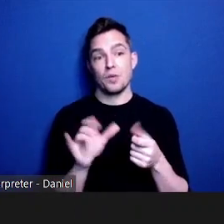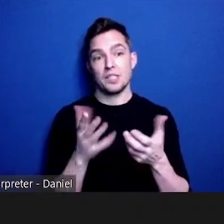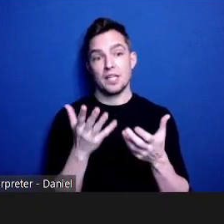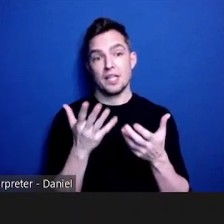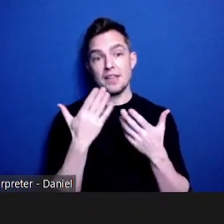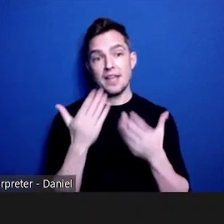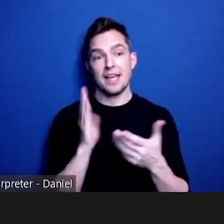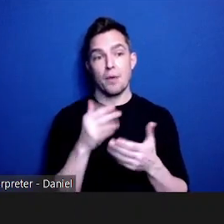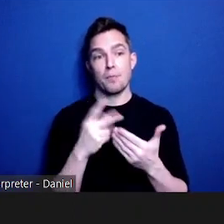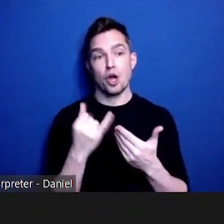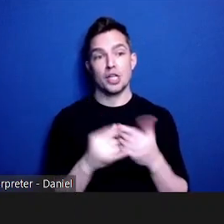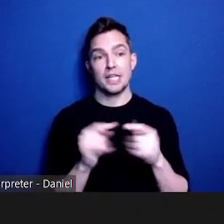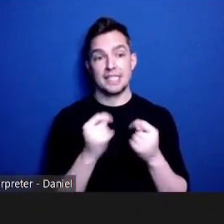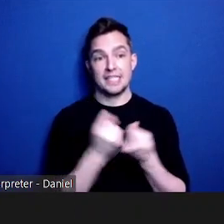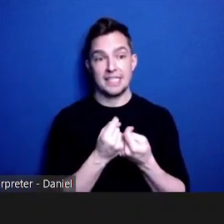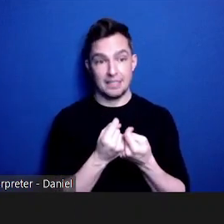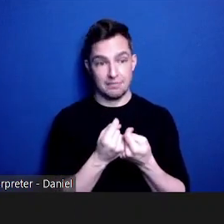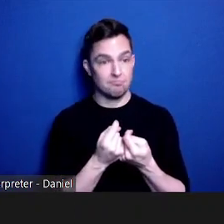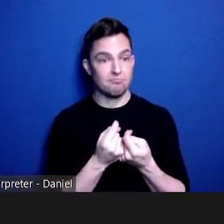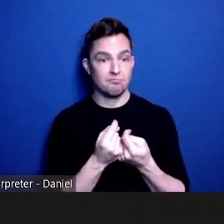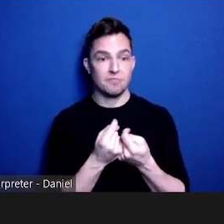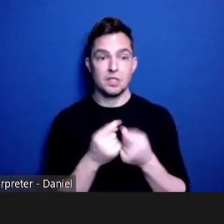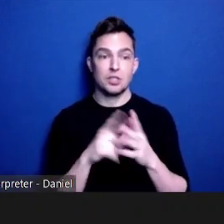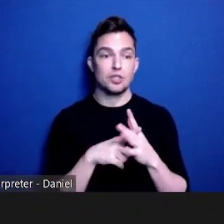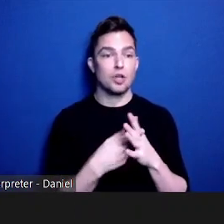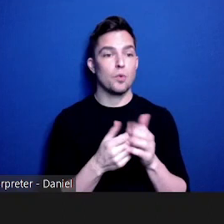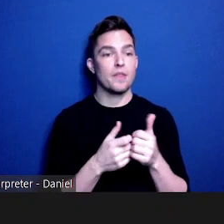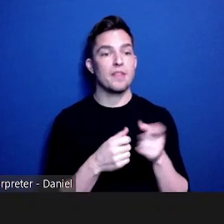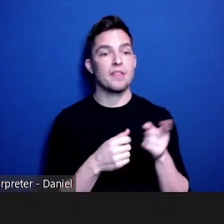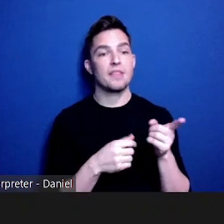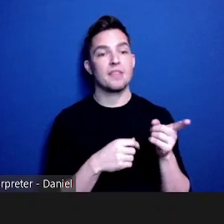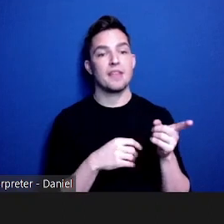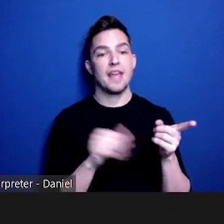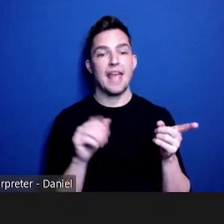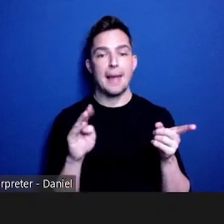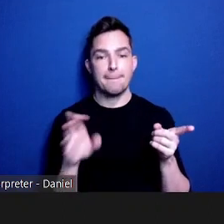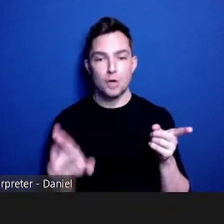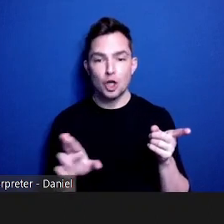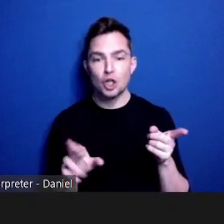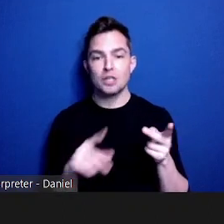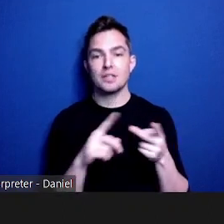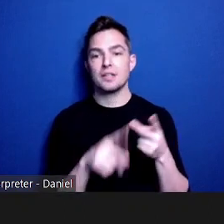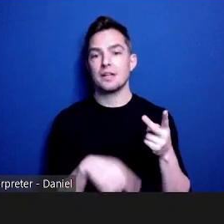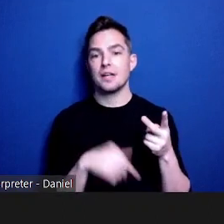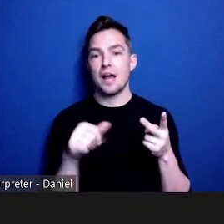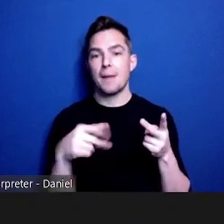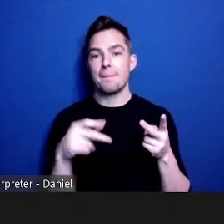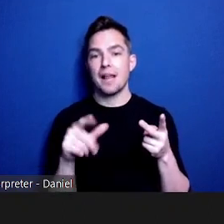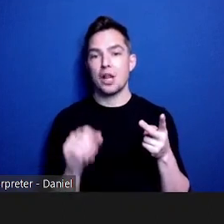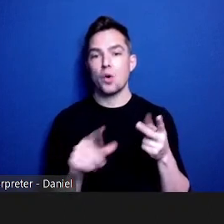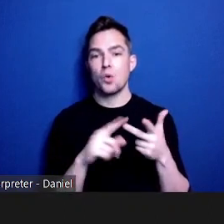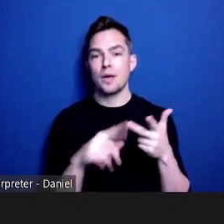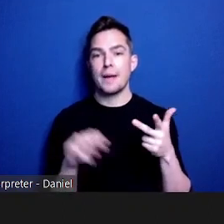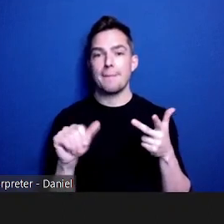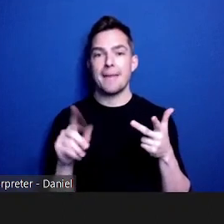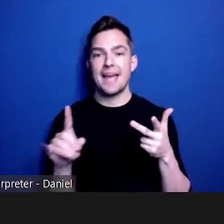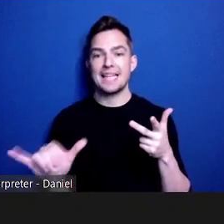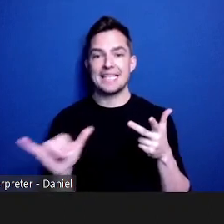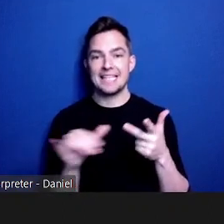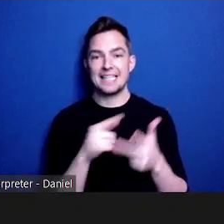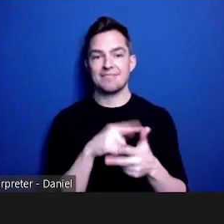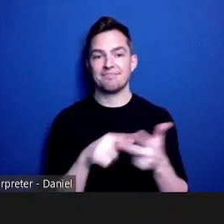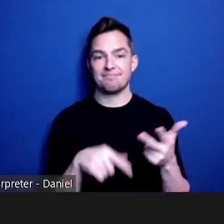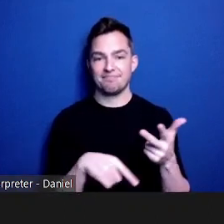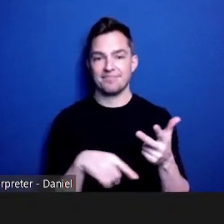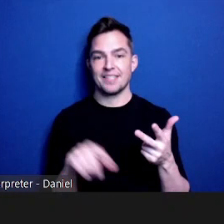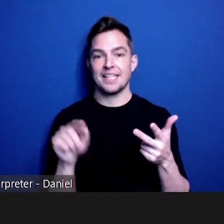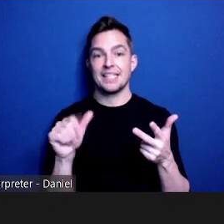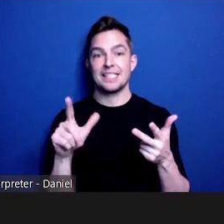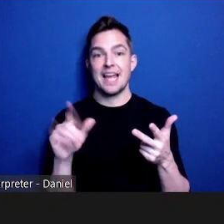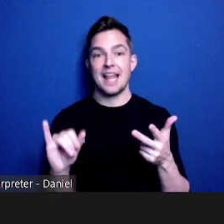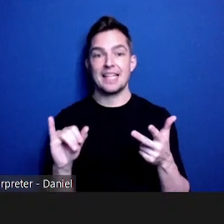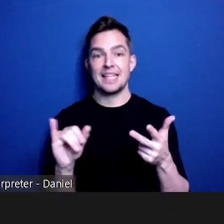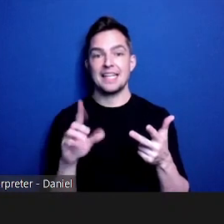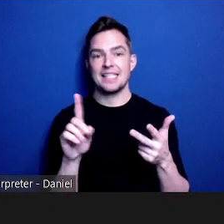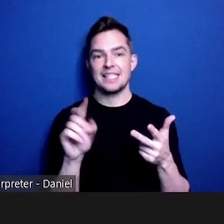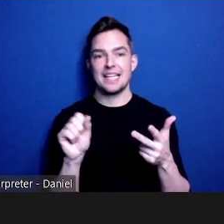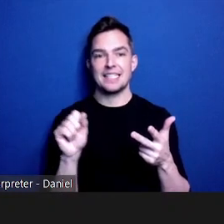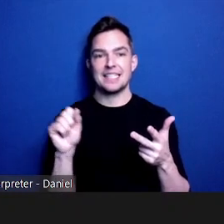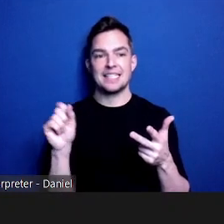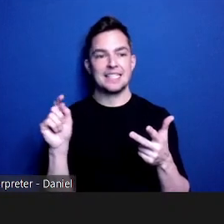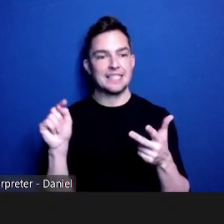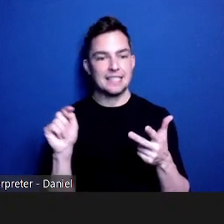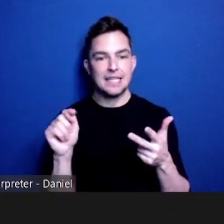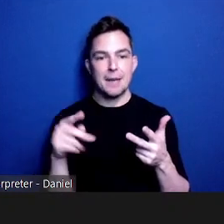project team to begin with amber, Apollo and Maddy. Tali, who's the DST Publics Lab Coordinator.